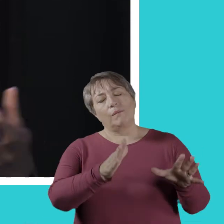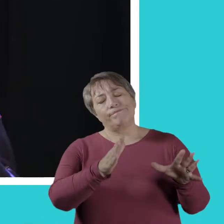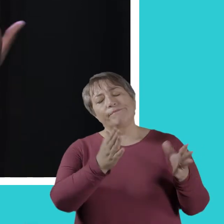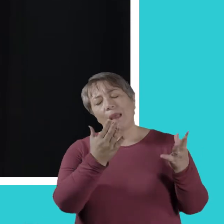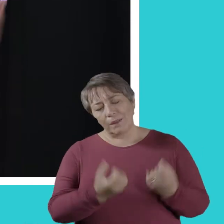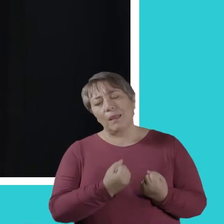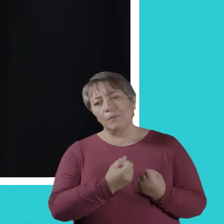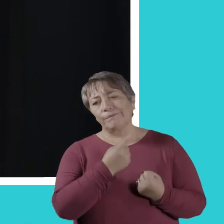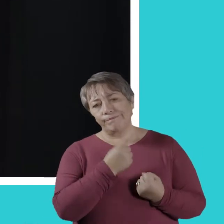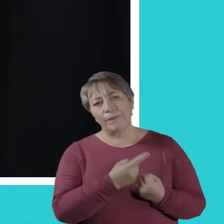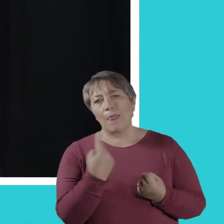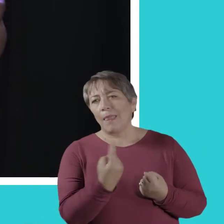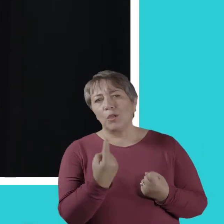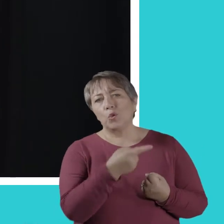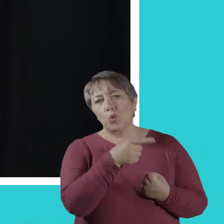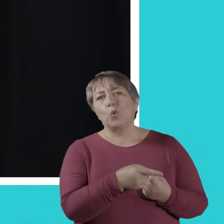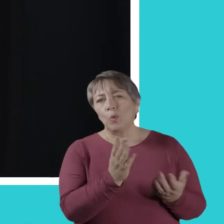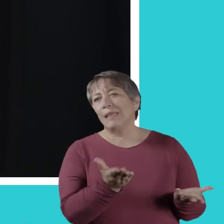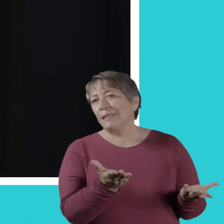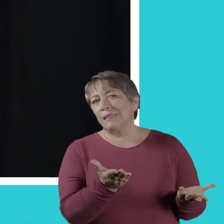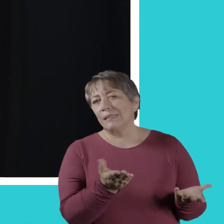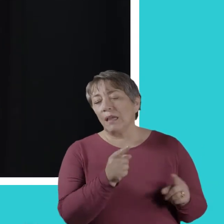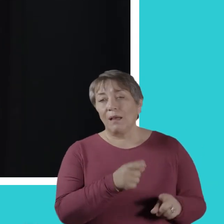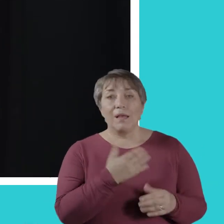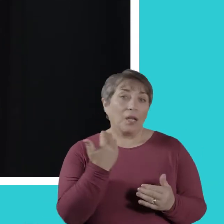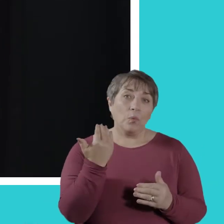why me and him are tight to this day and I never ever will not be tight with him because he's my